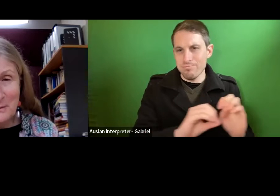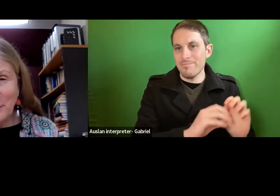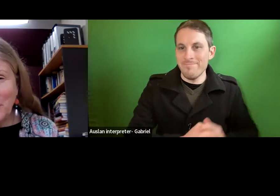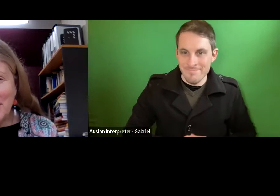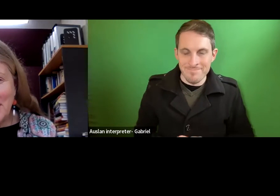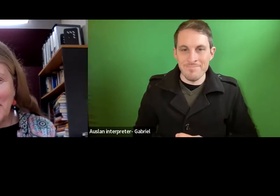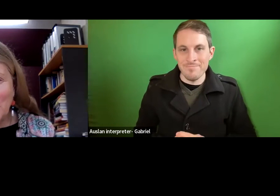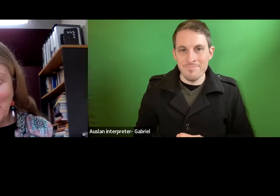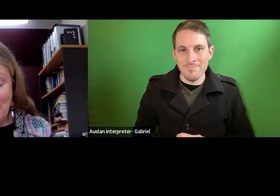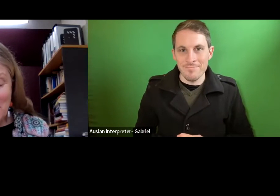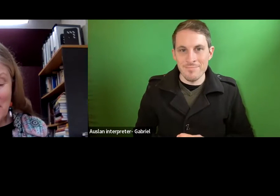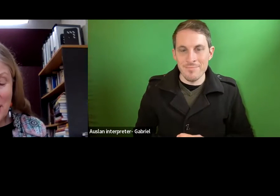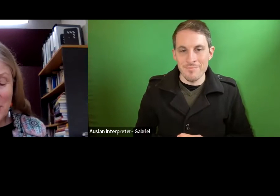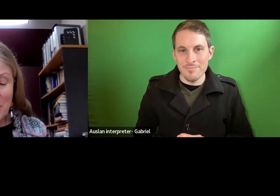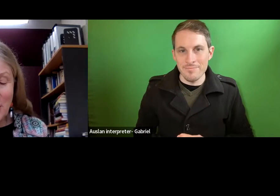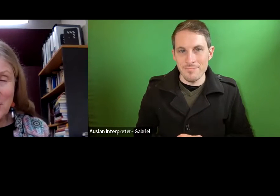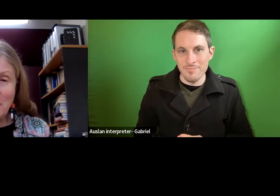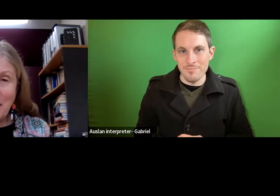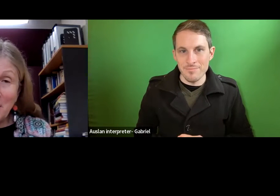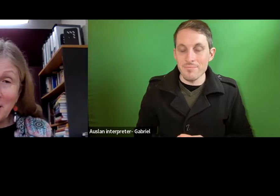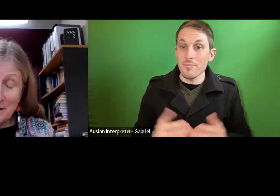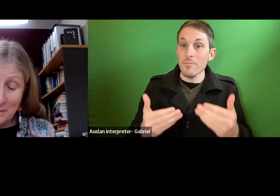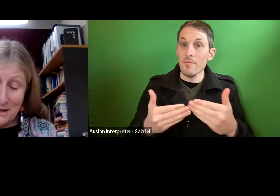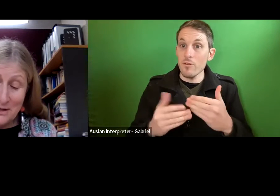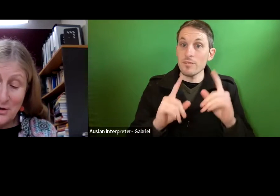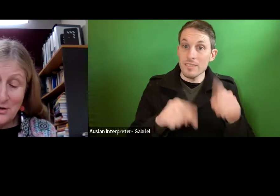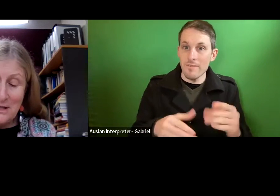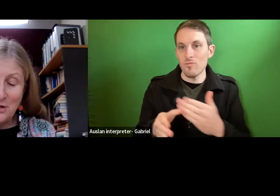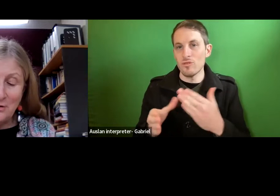But before I start, I would actually like to acknowledge and pay my respects to the traditional